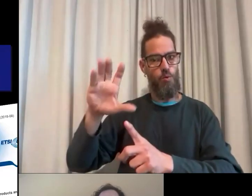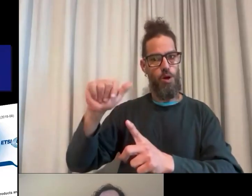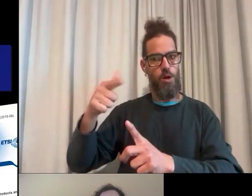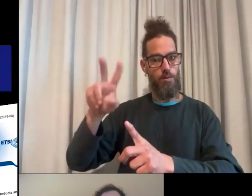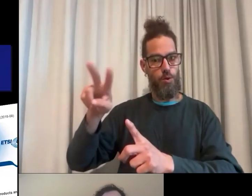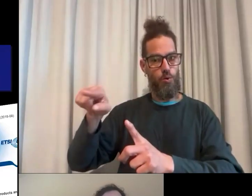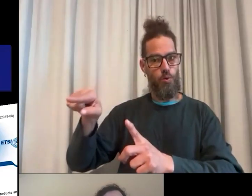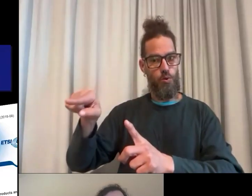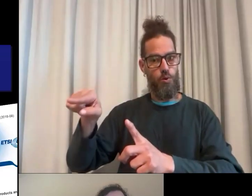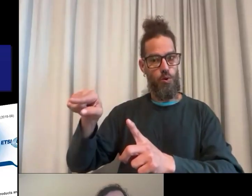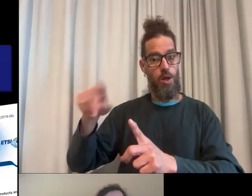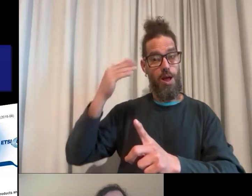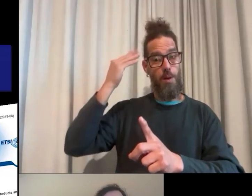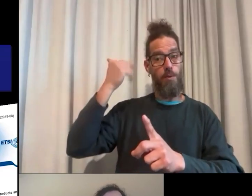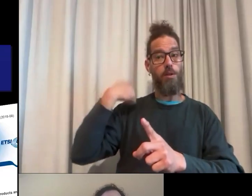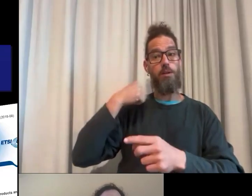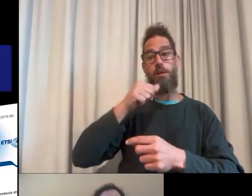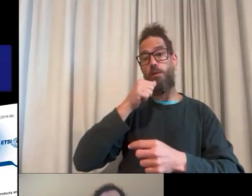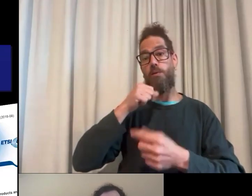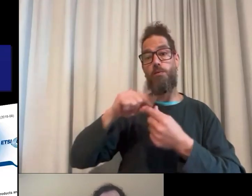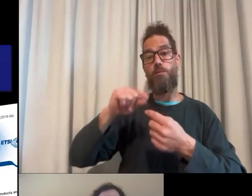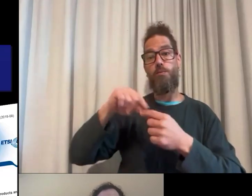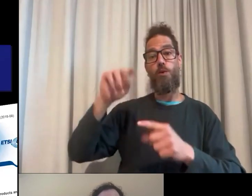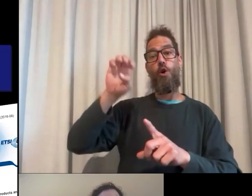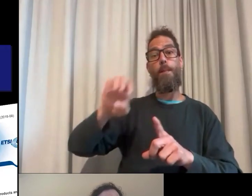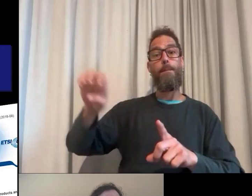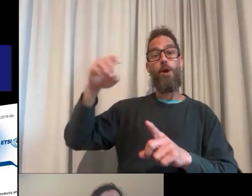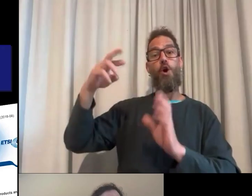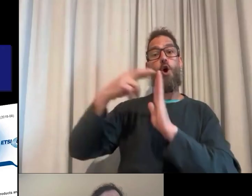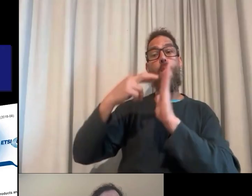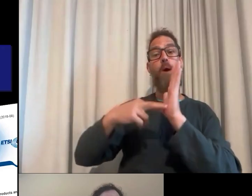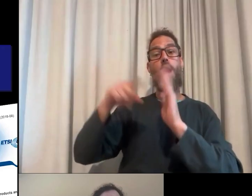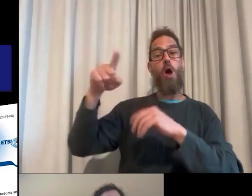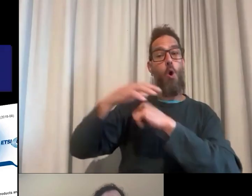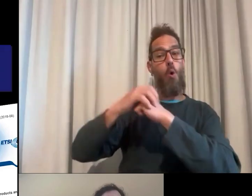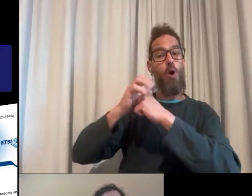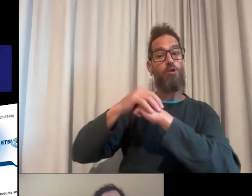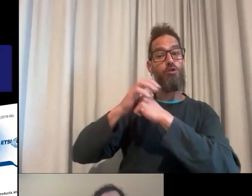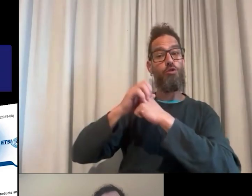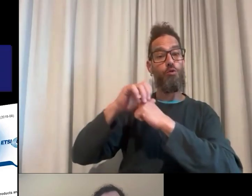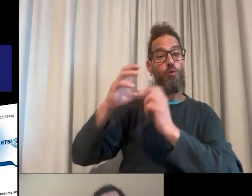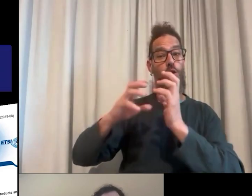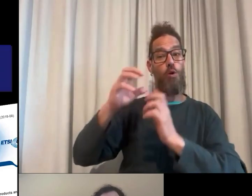And here's why. There's a new version of EN 301 549 coming out soon.